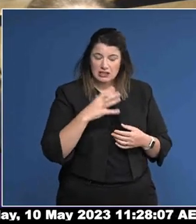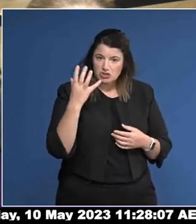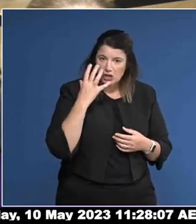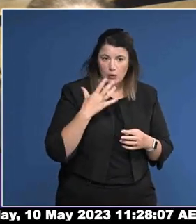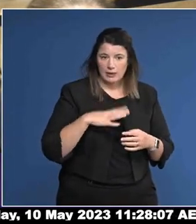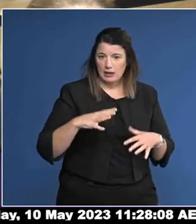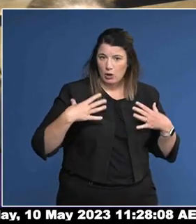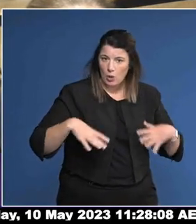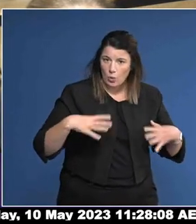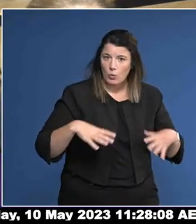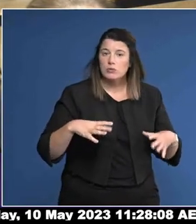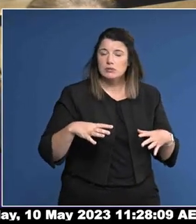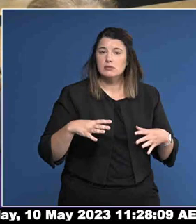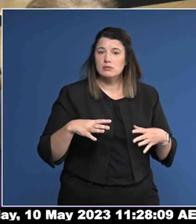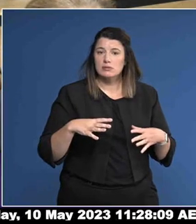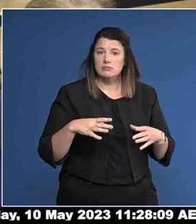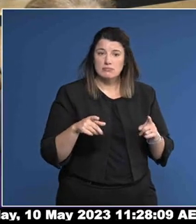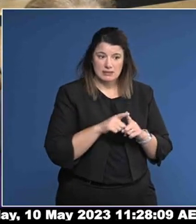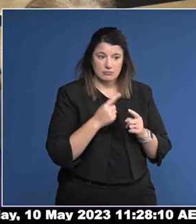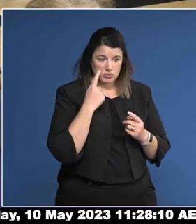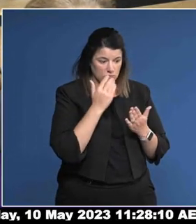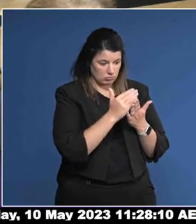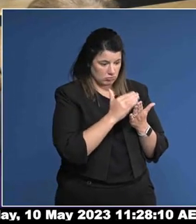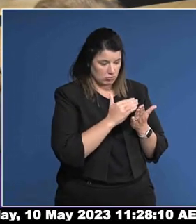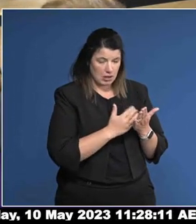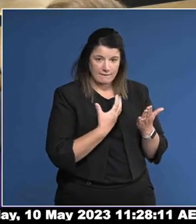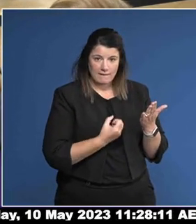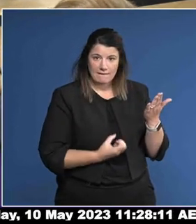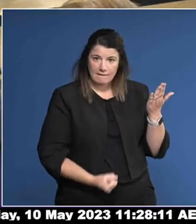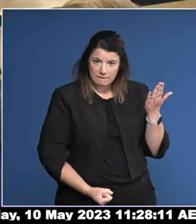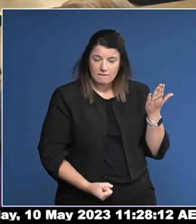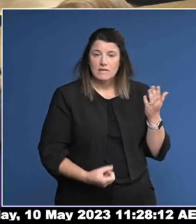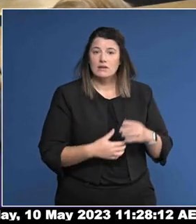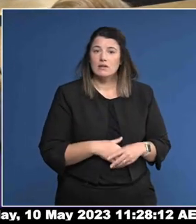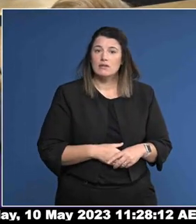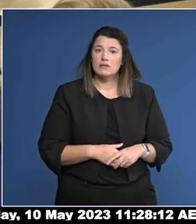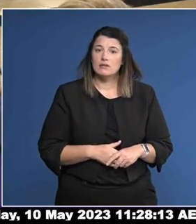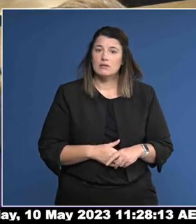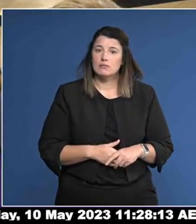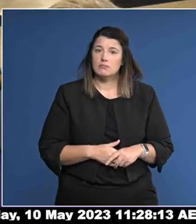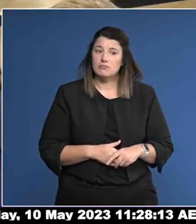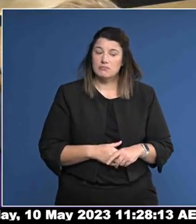as captured in the documents, you would accept that there were signs available to